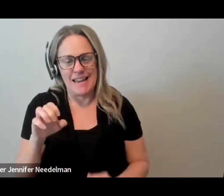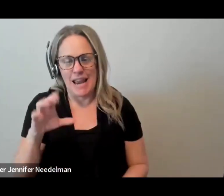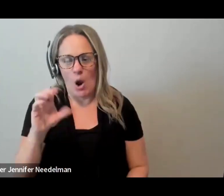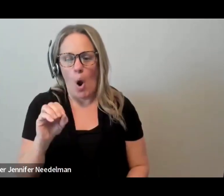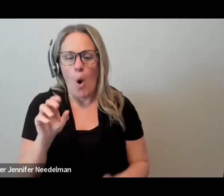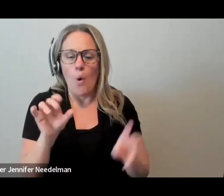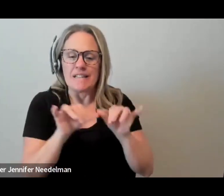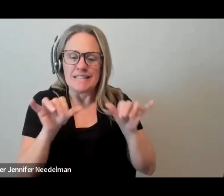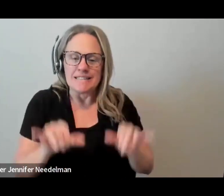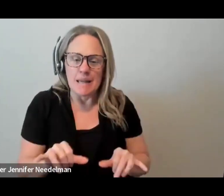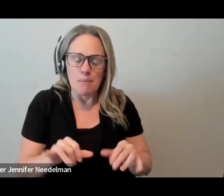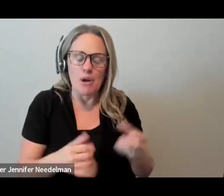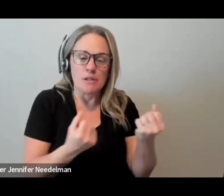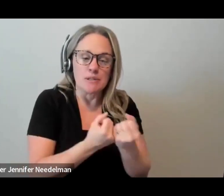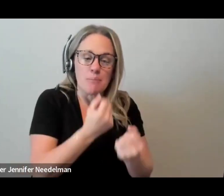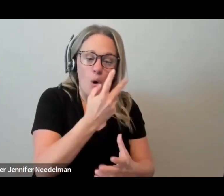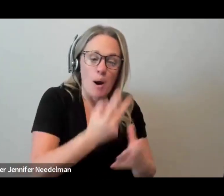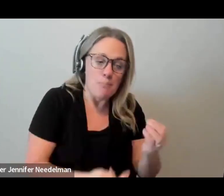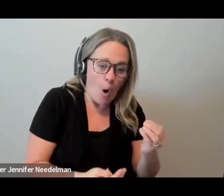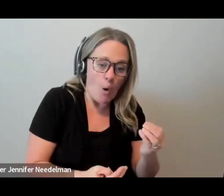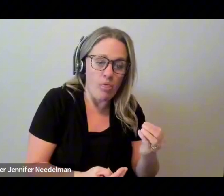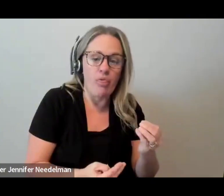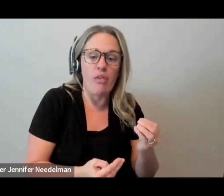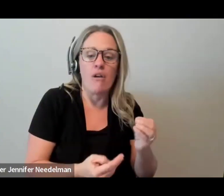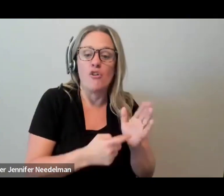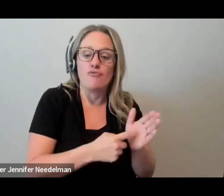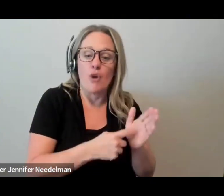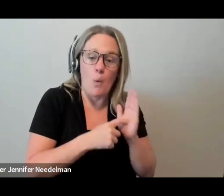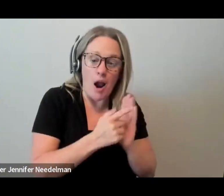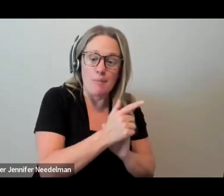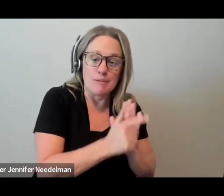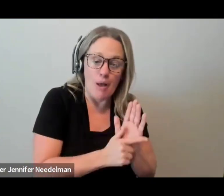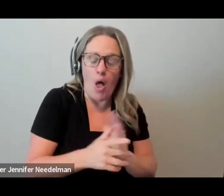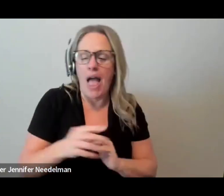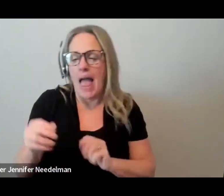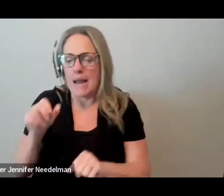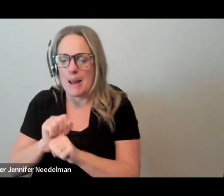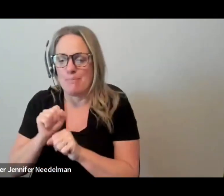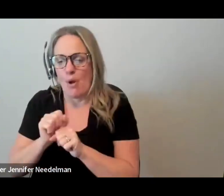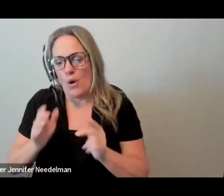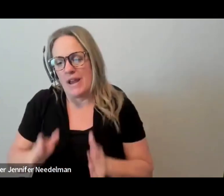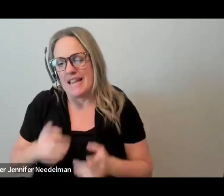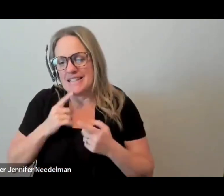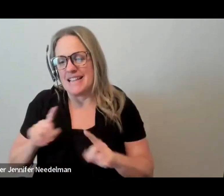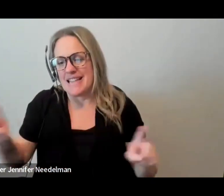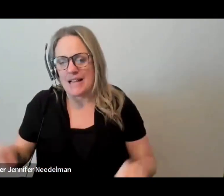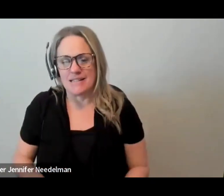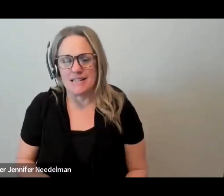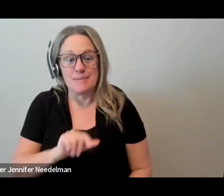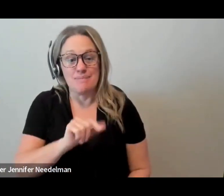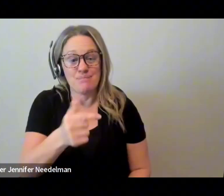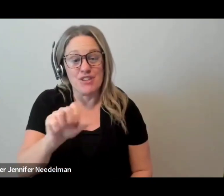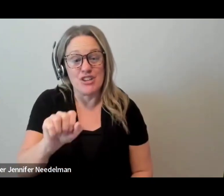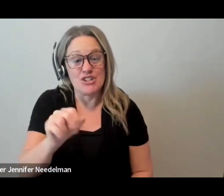supporting both compliance requirements and employee success. Shyanne Fullerton is currently